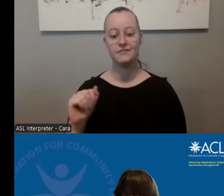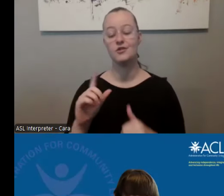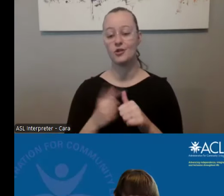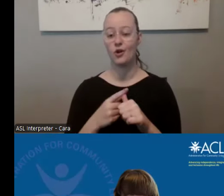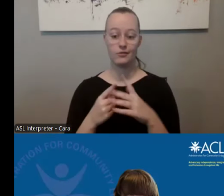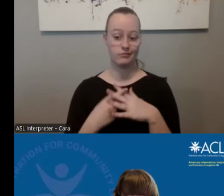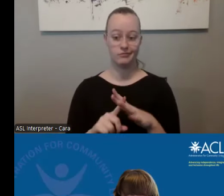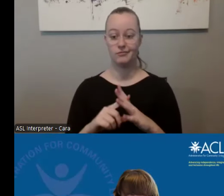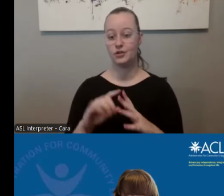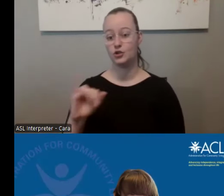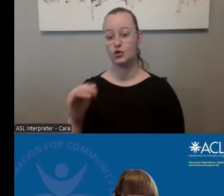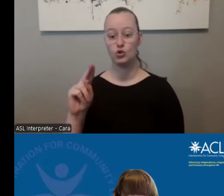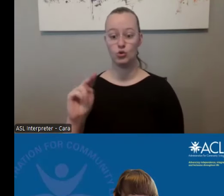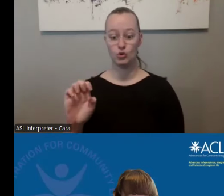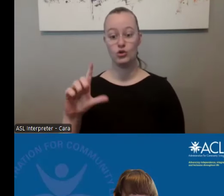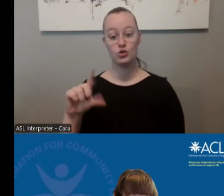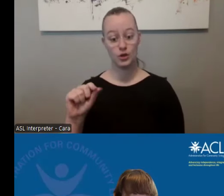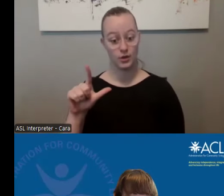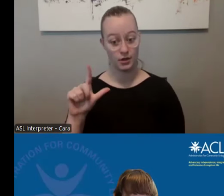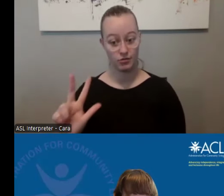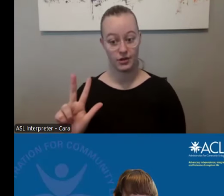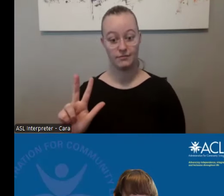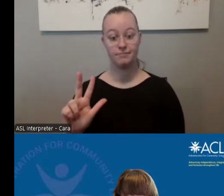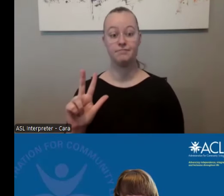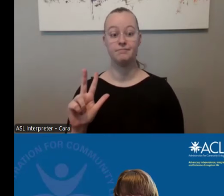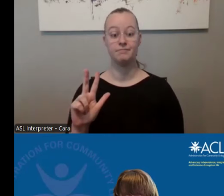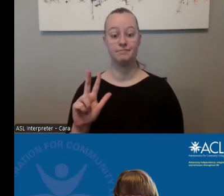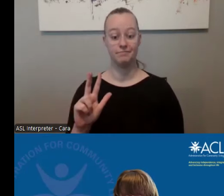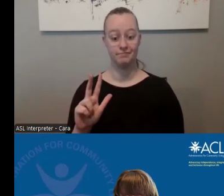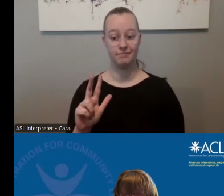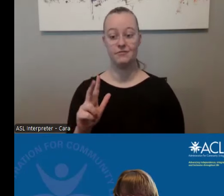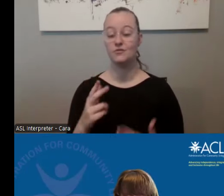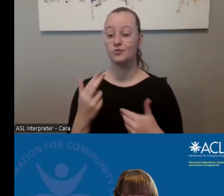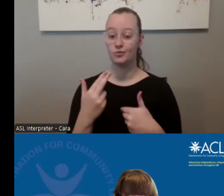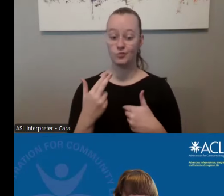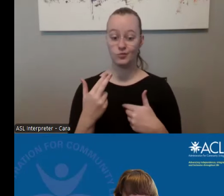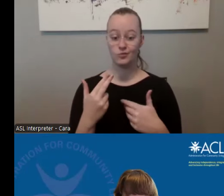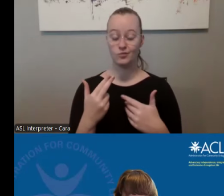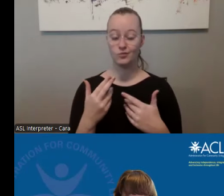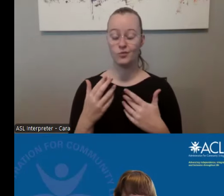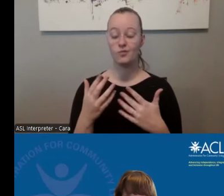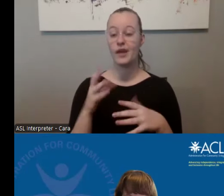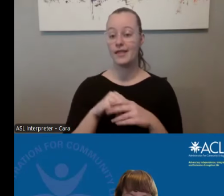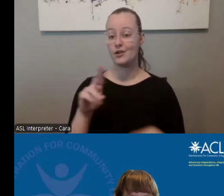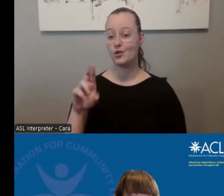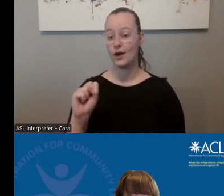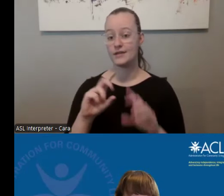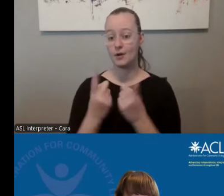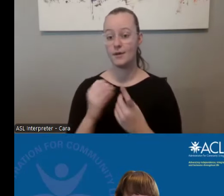She joined ACL from the Administration of the Assistant Secretary for Health within the US Department of Health and Human Services,